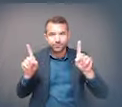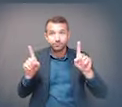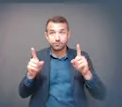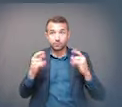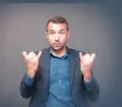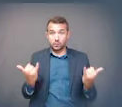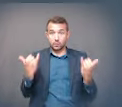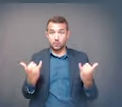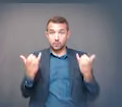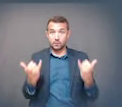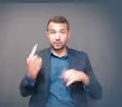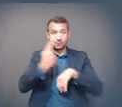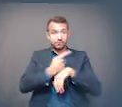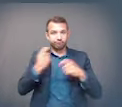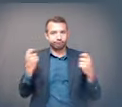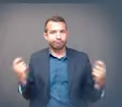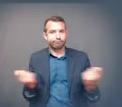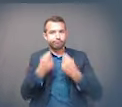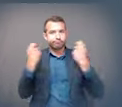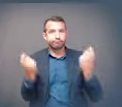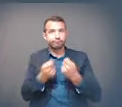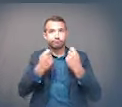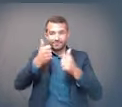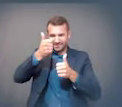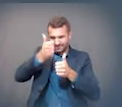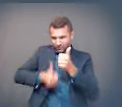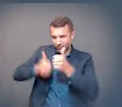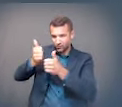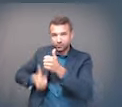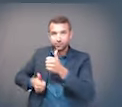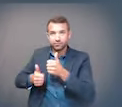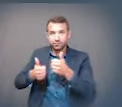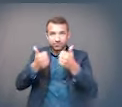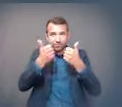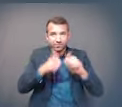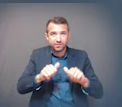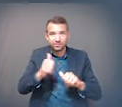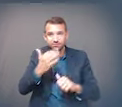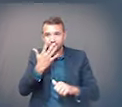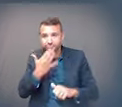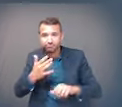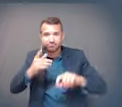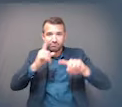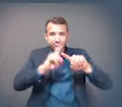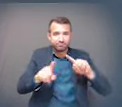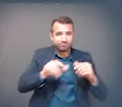Let us, on this day, celebrate every shape, every color, every way.